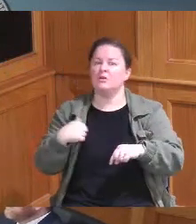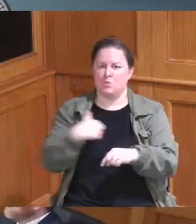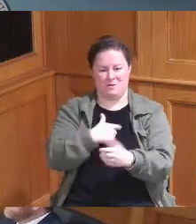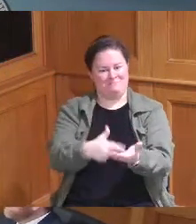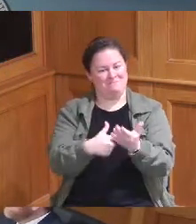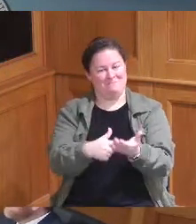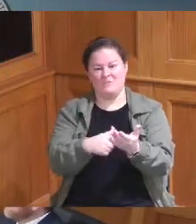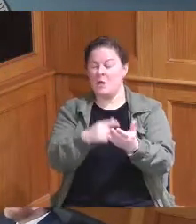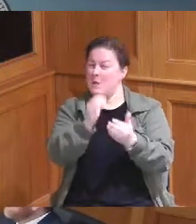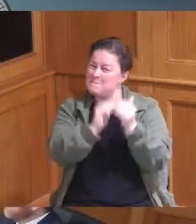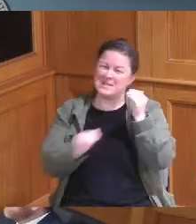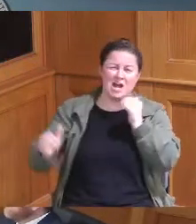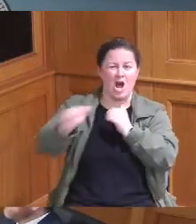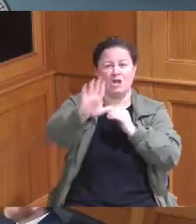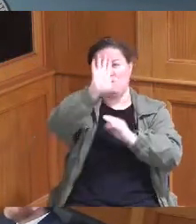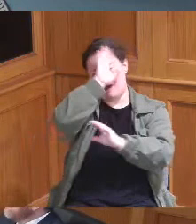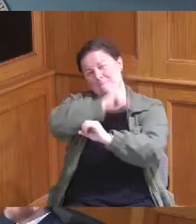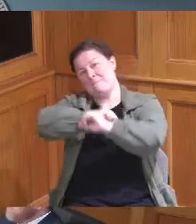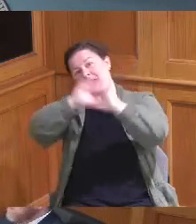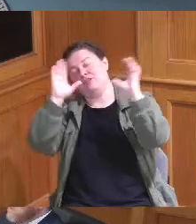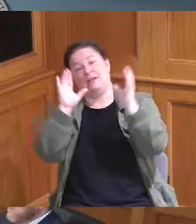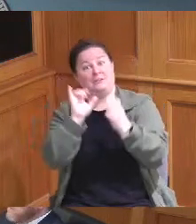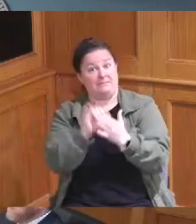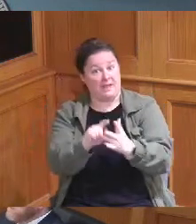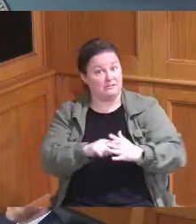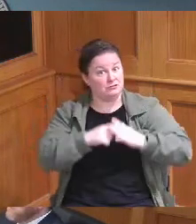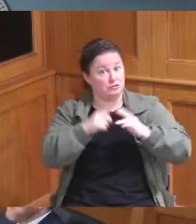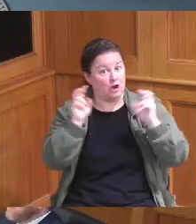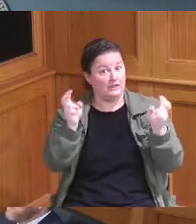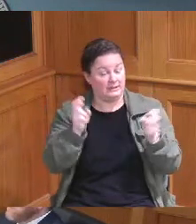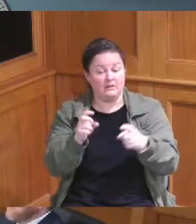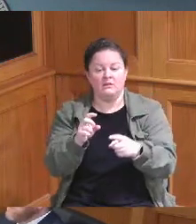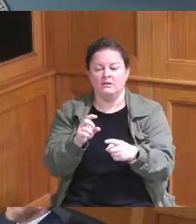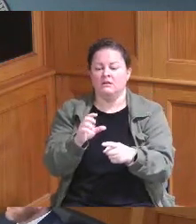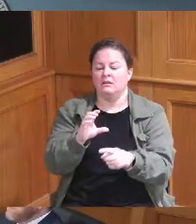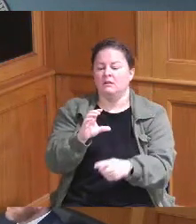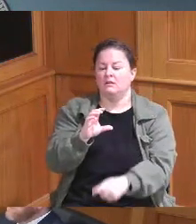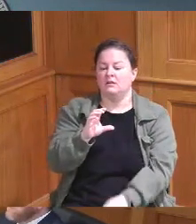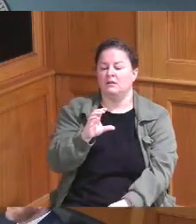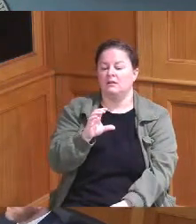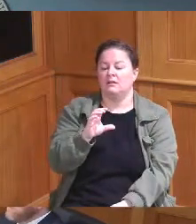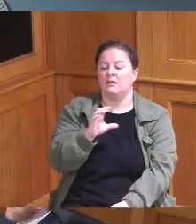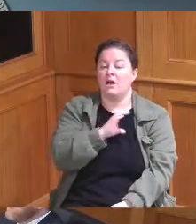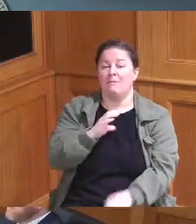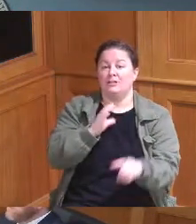your imagination began with the Commissioner Dumas thinking about how we might be able to